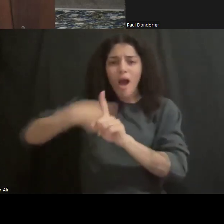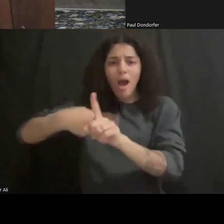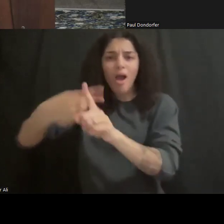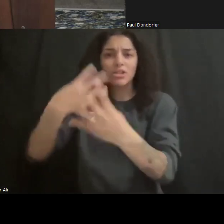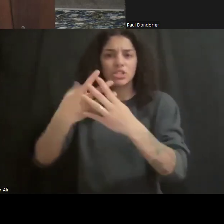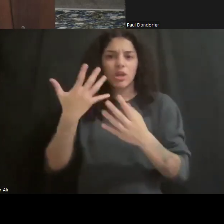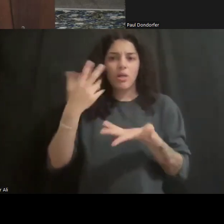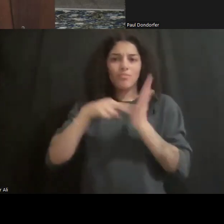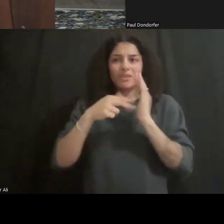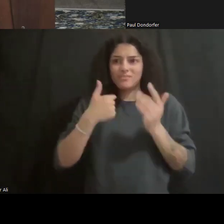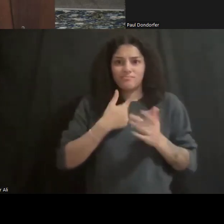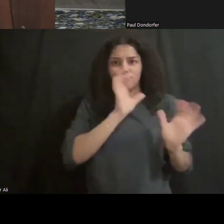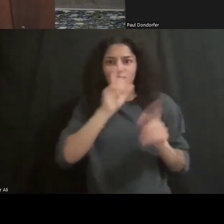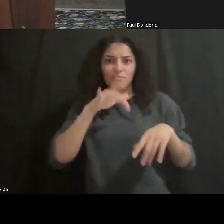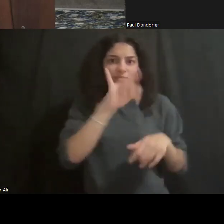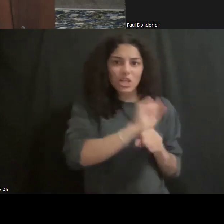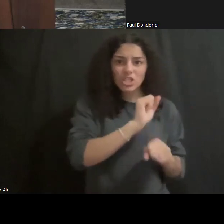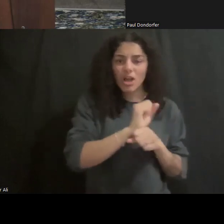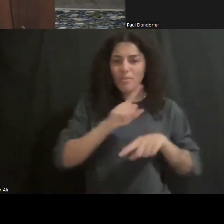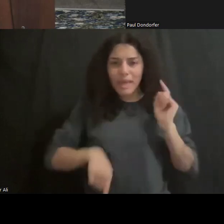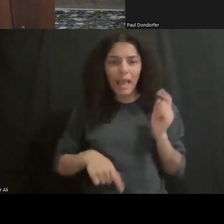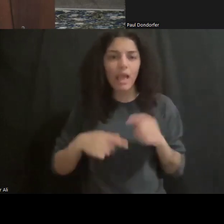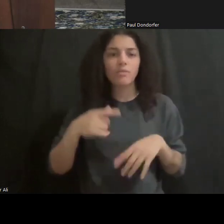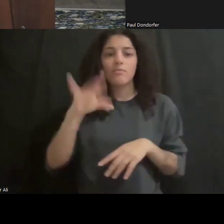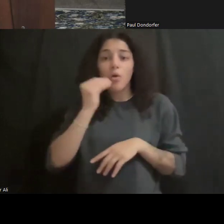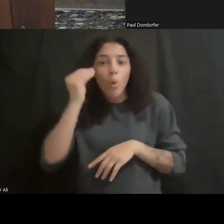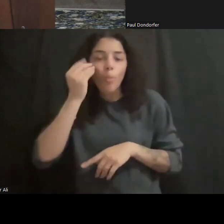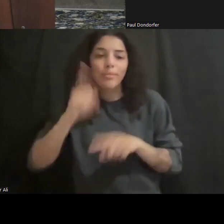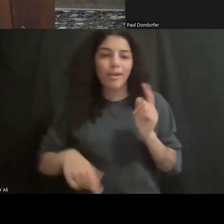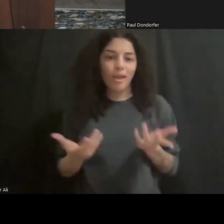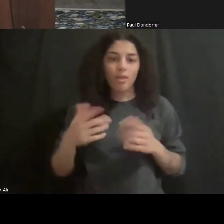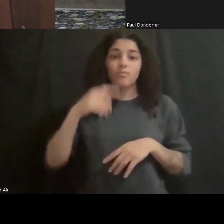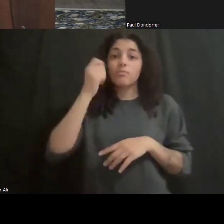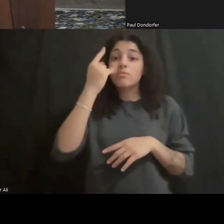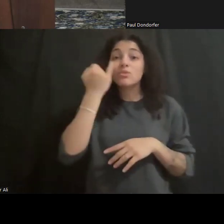and housing after the sentence These rules apply even when homeless shelters are full I hope we can